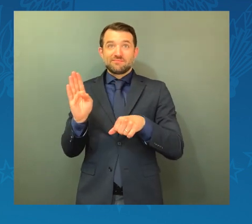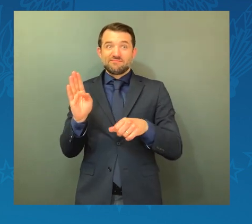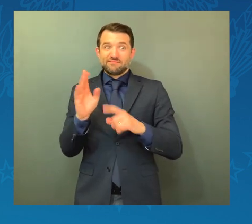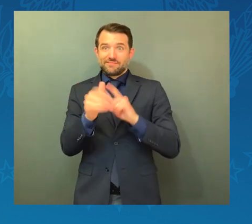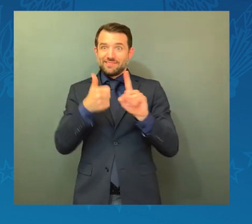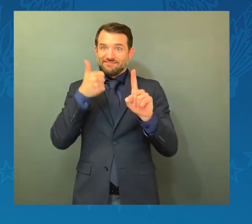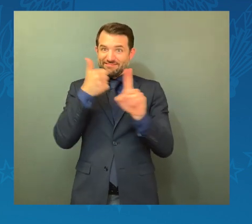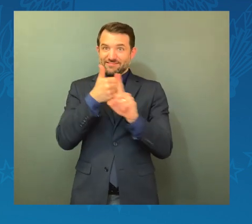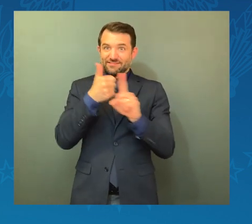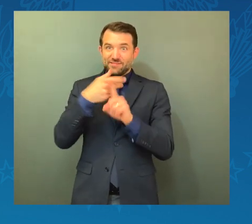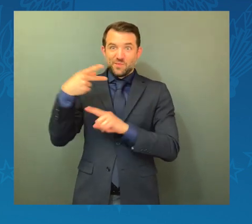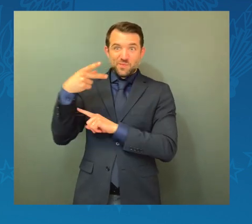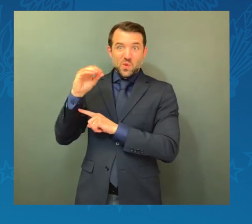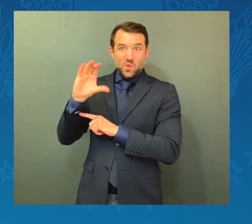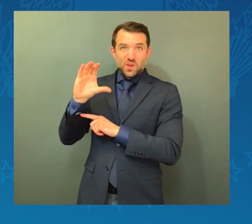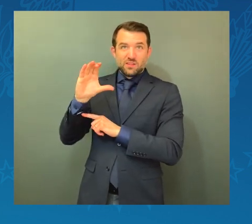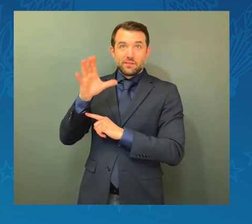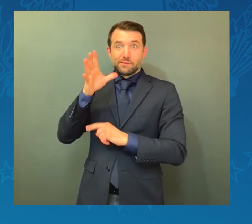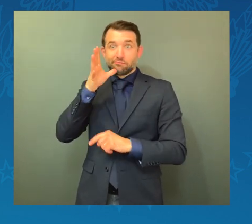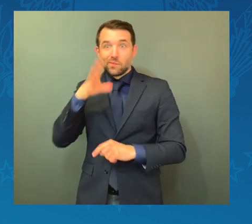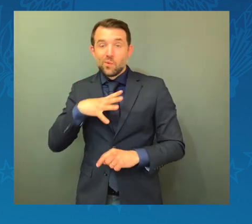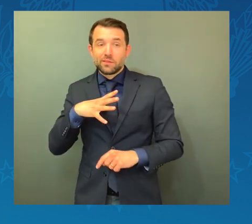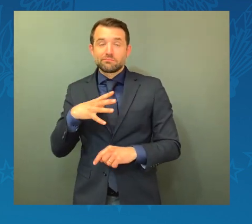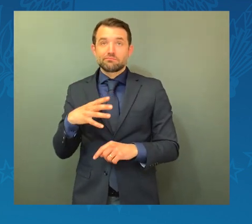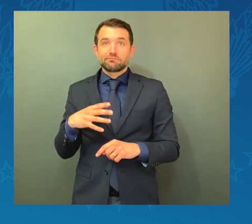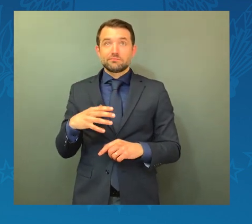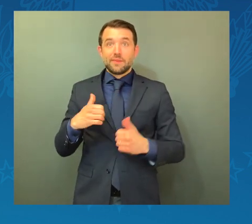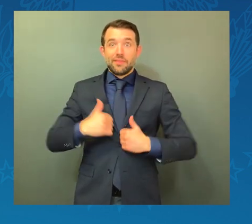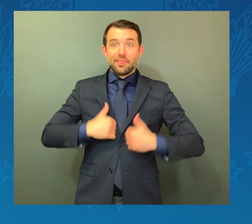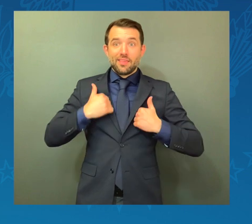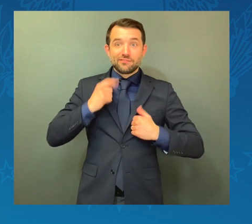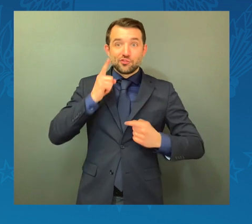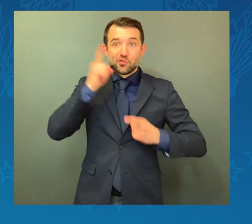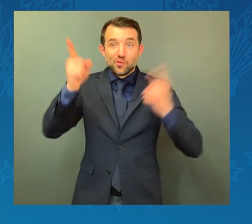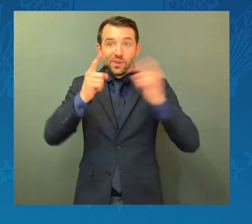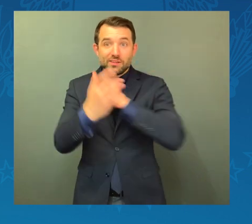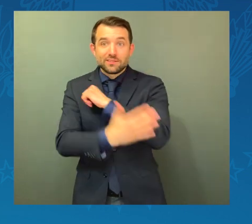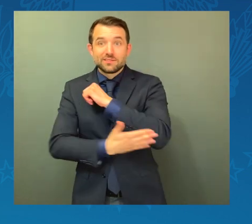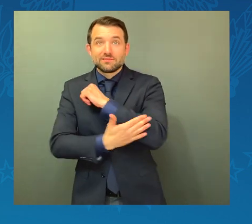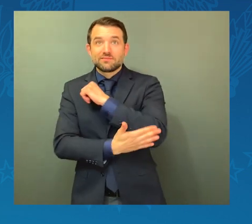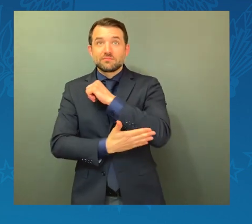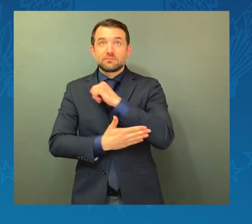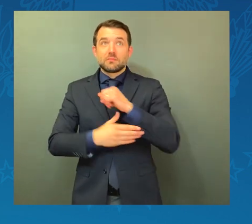small-business owners who live in rural areas, and small-business owners